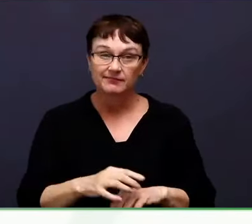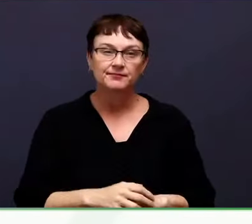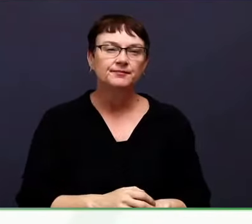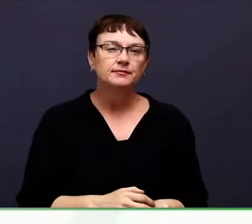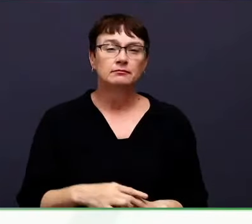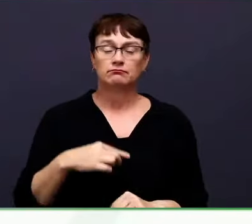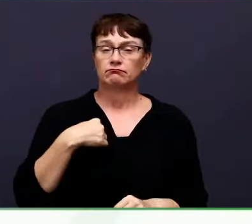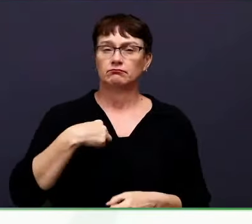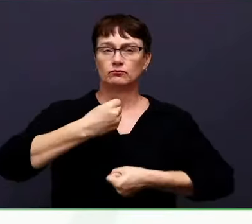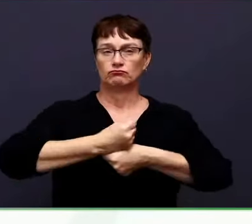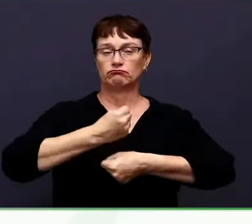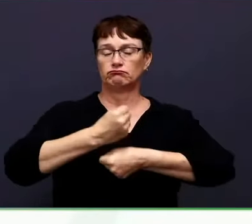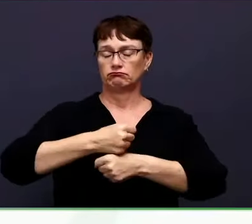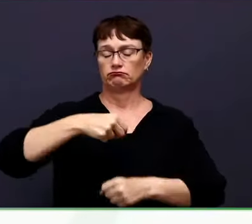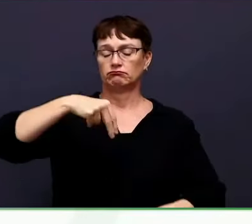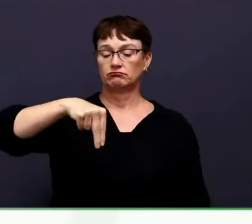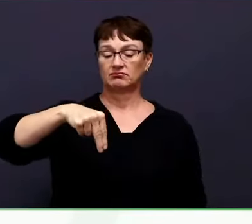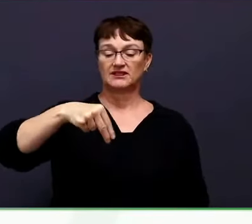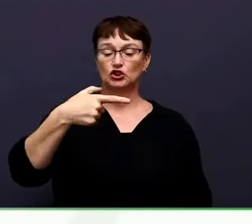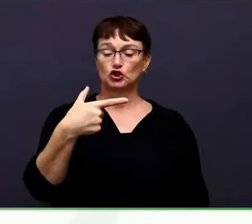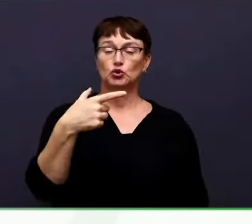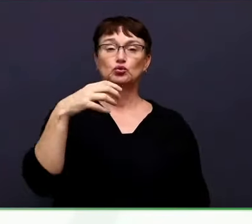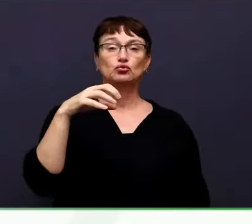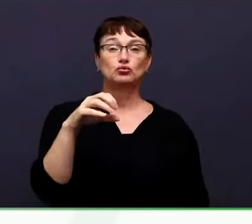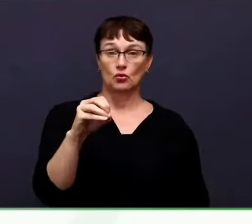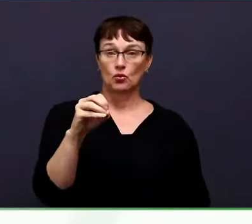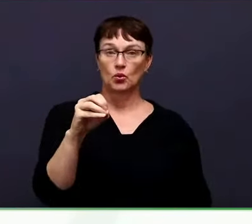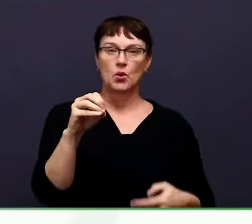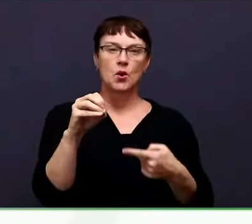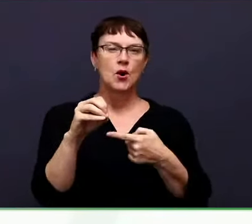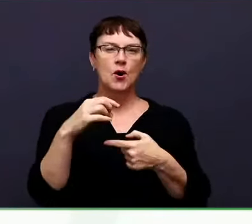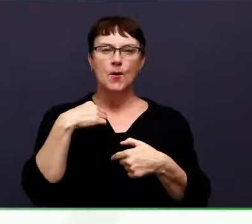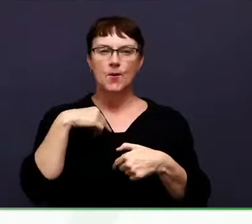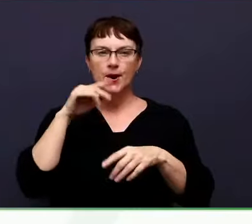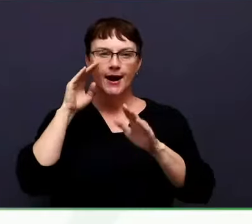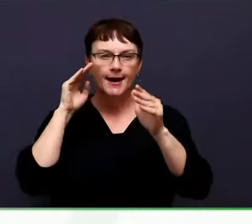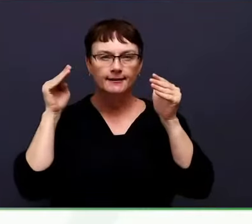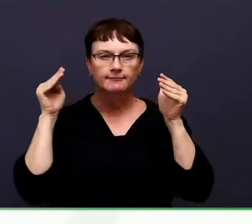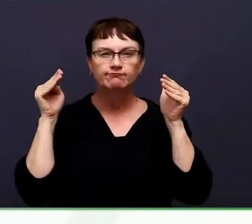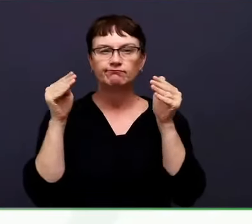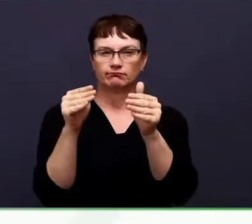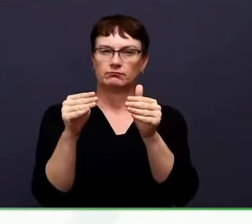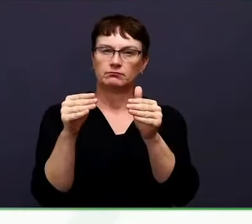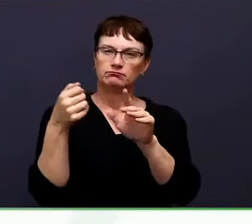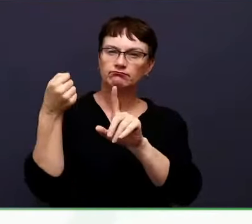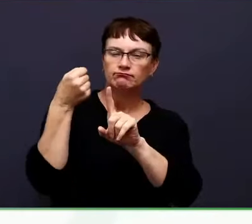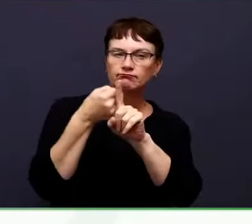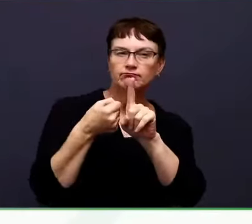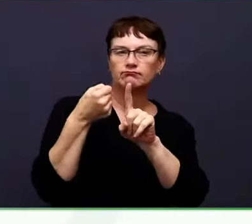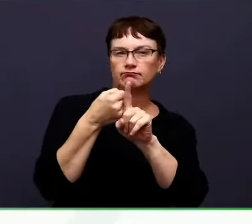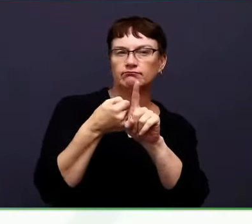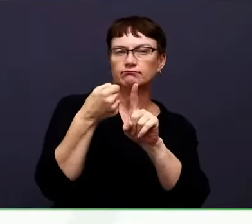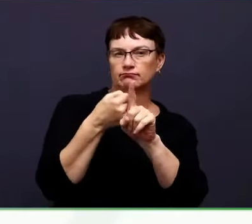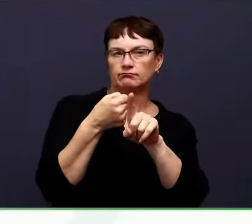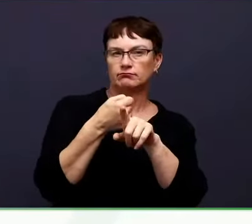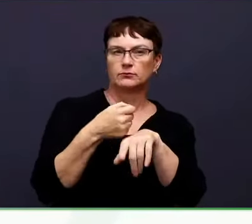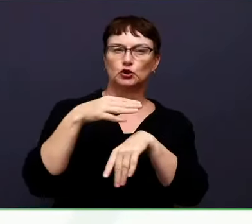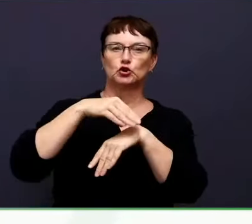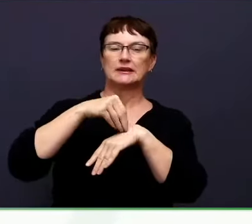Our NGO is the biggest on disability participation and close allies to FUB, the organisation for people with intellect or